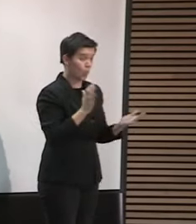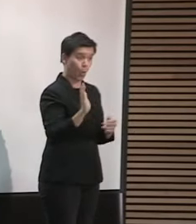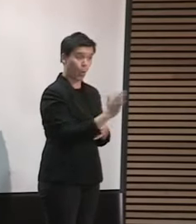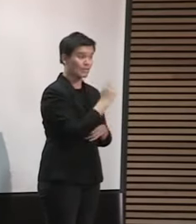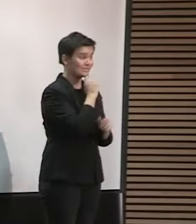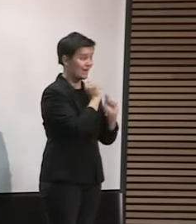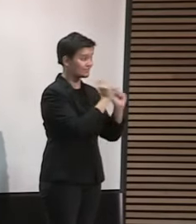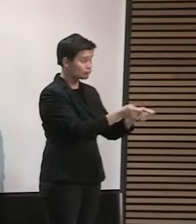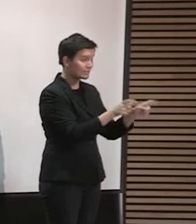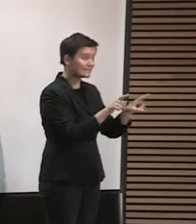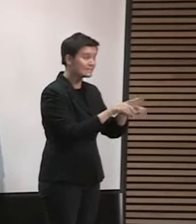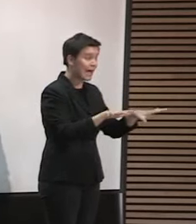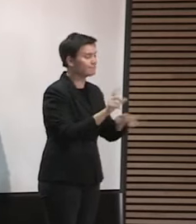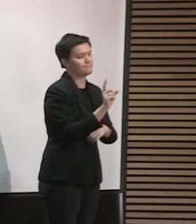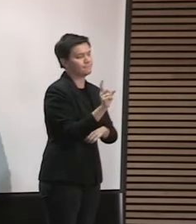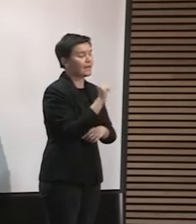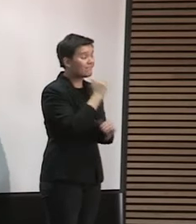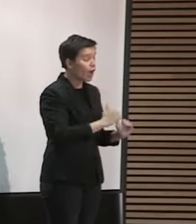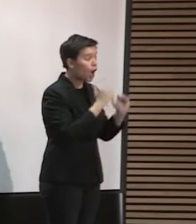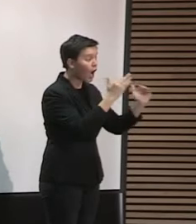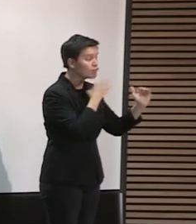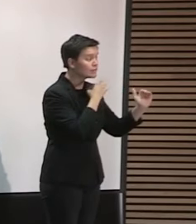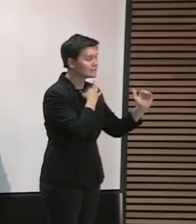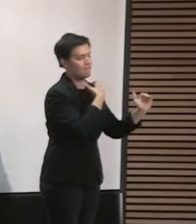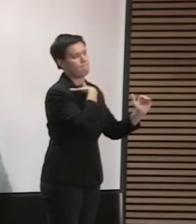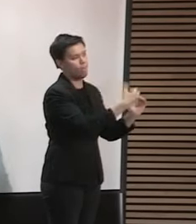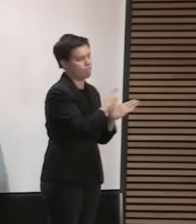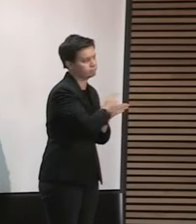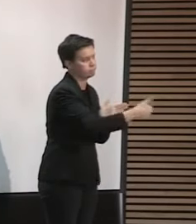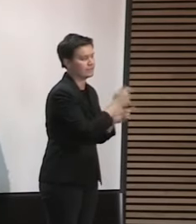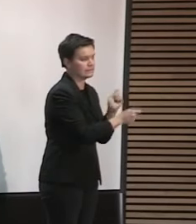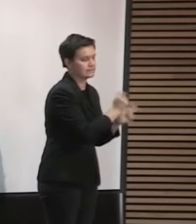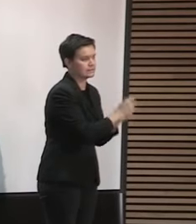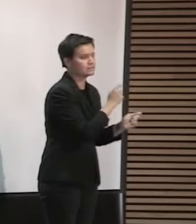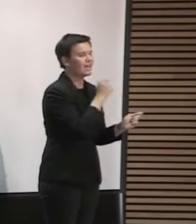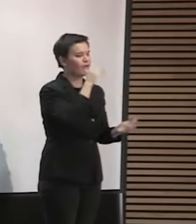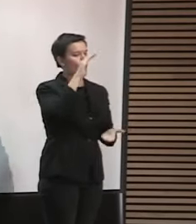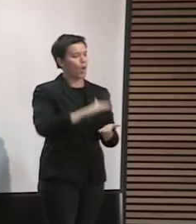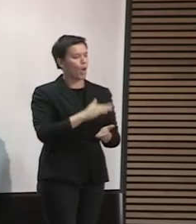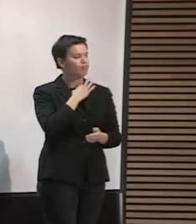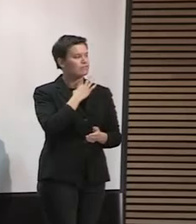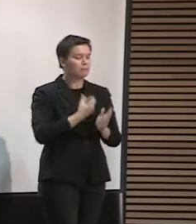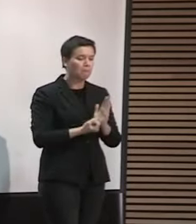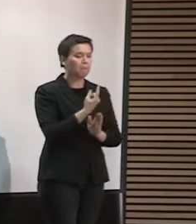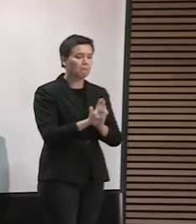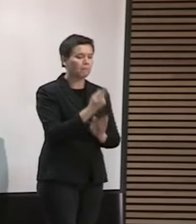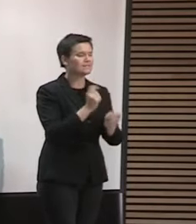Auckland or have travel plans over the weekend in particular, please behave as if you were still in Auckland. So still keep your... Don't be